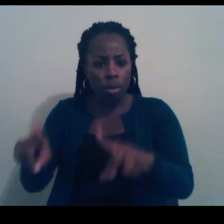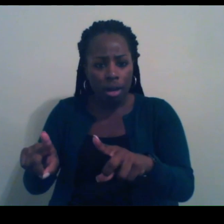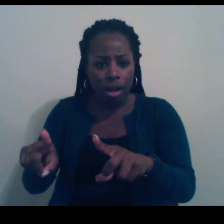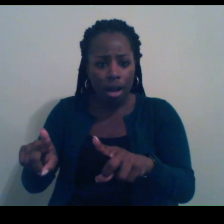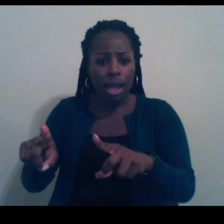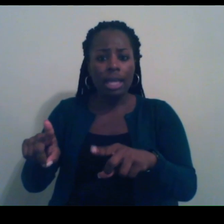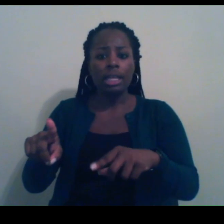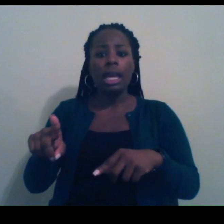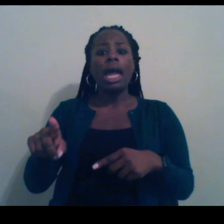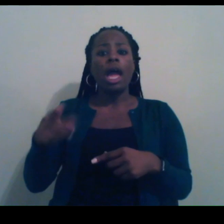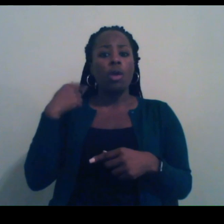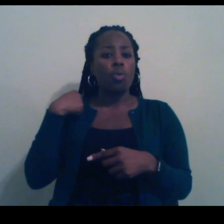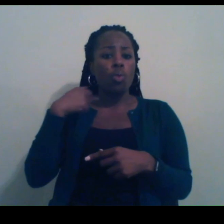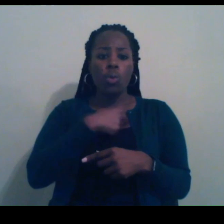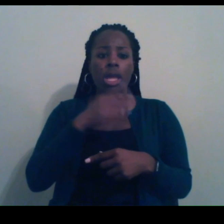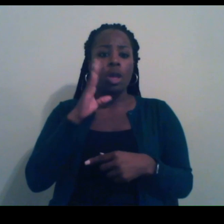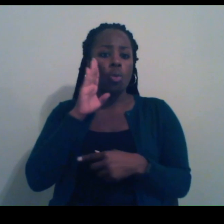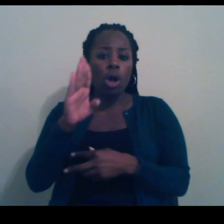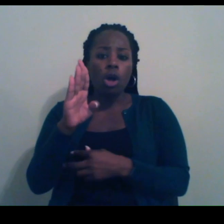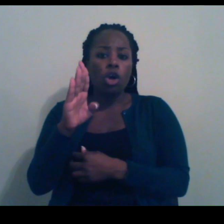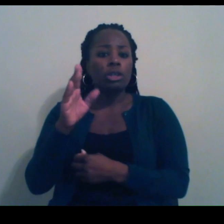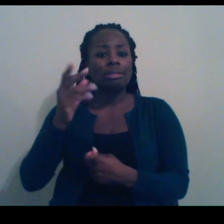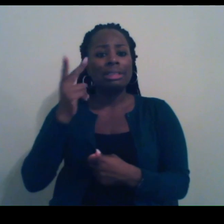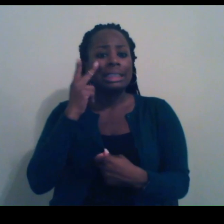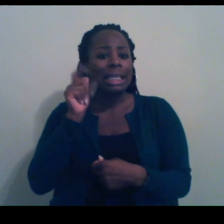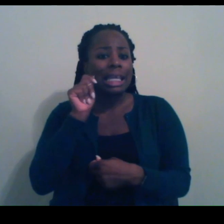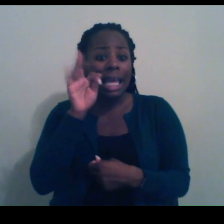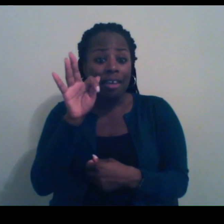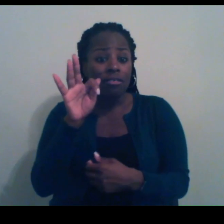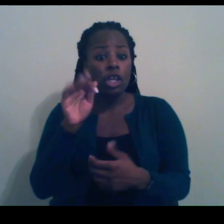we'll have eyes on whether there is any significant new evidence of community